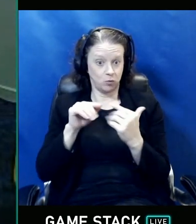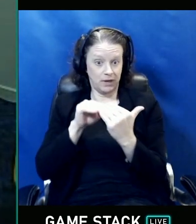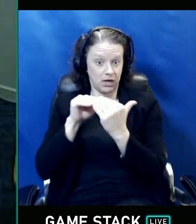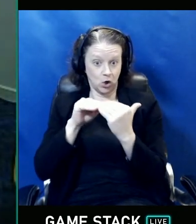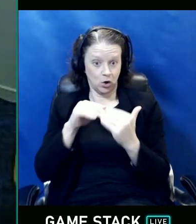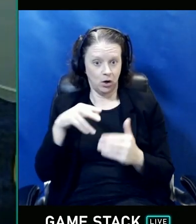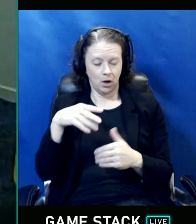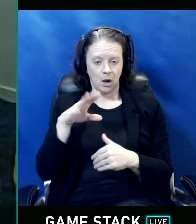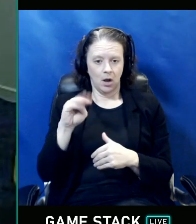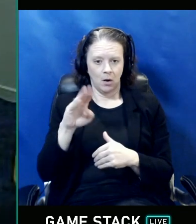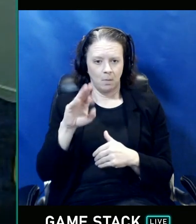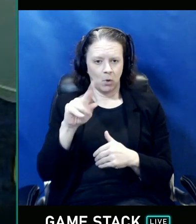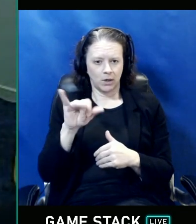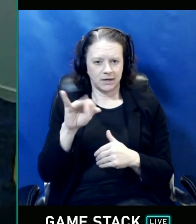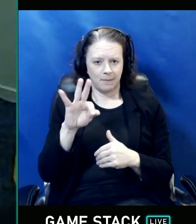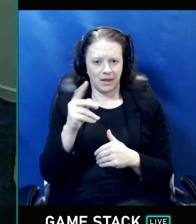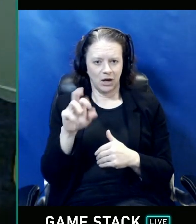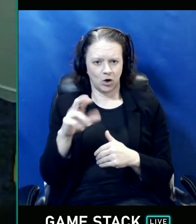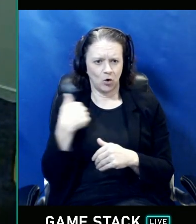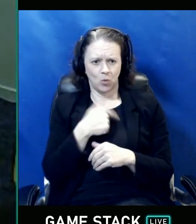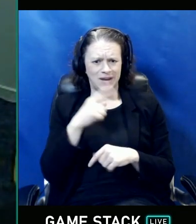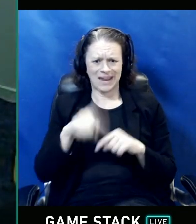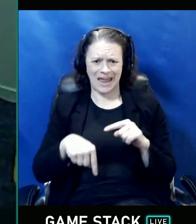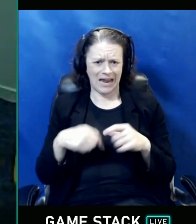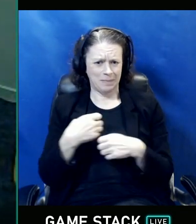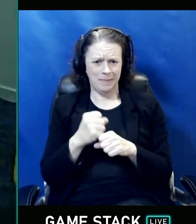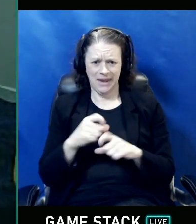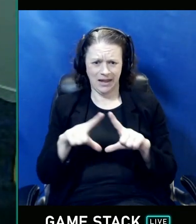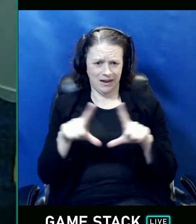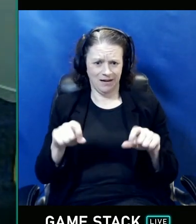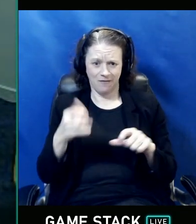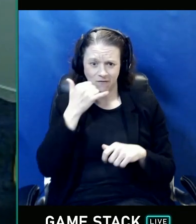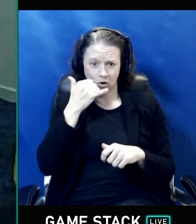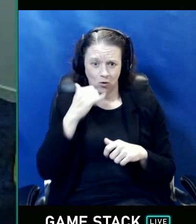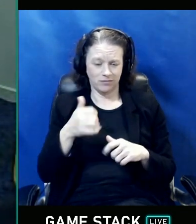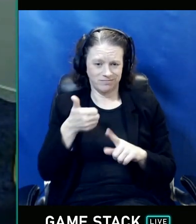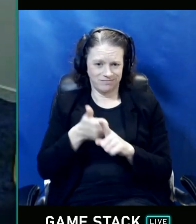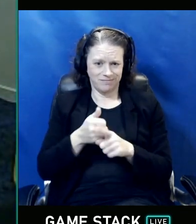act as a server without melting the CPU! But, by using game streaming,